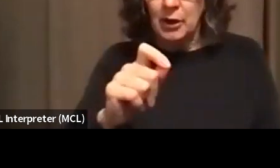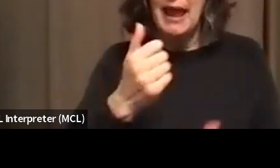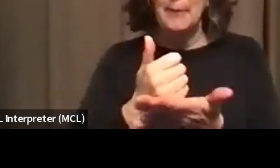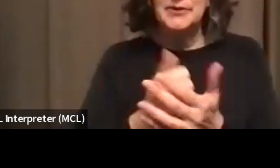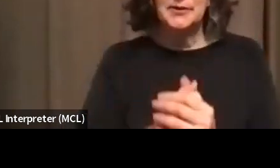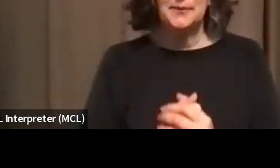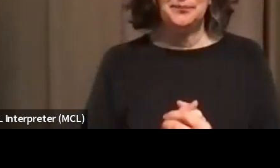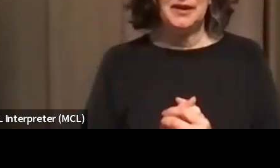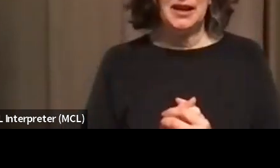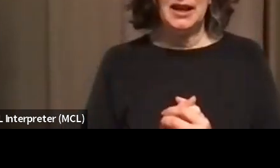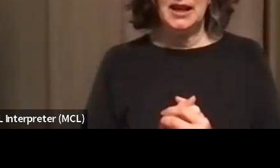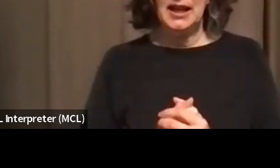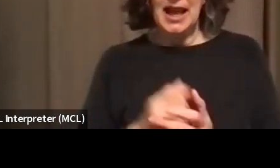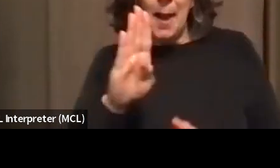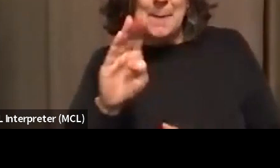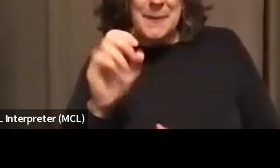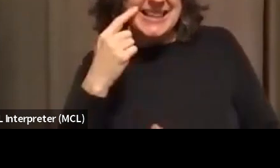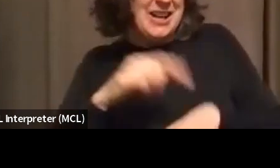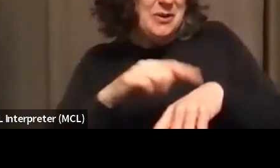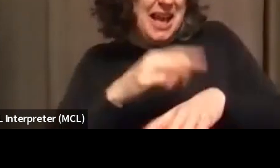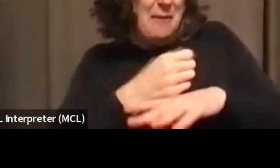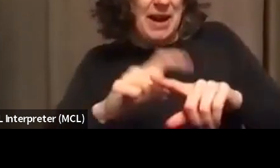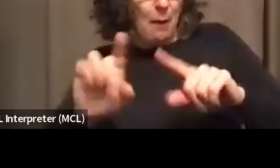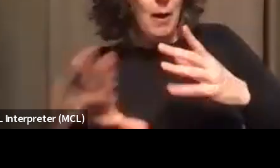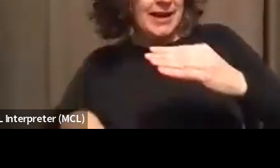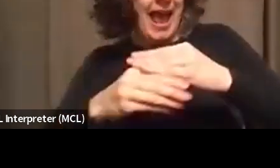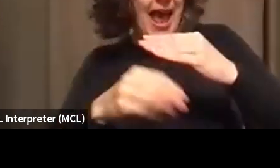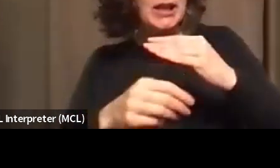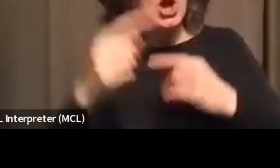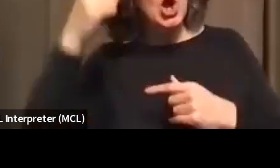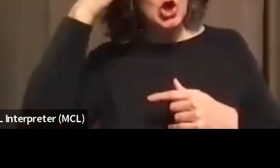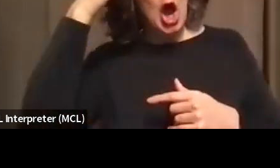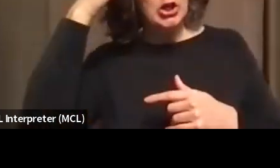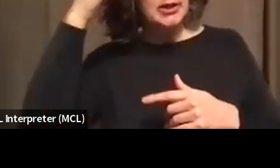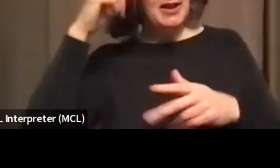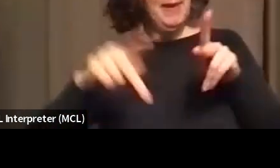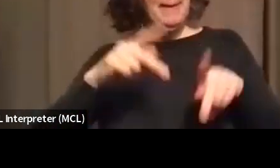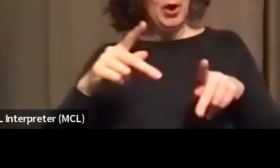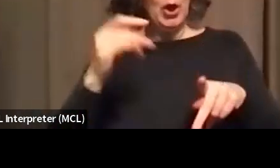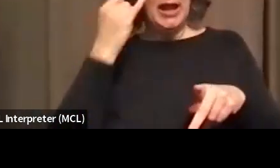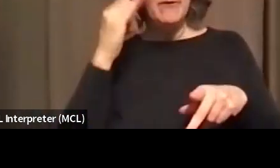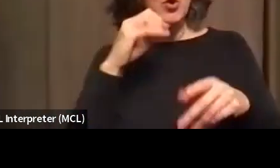In terms of cognitive people, if you are giving them a list of things at the